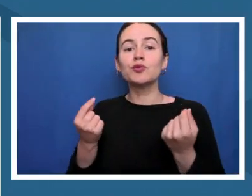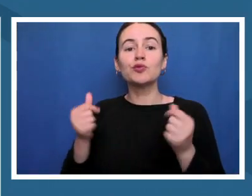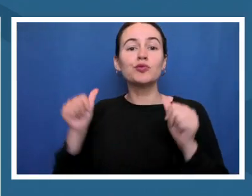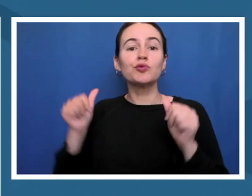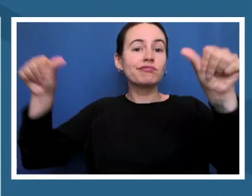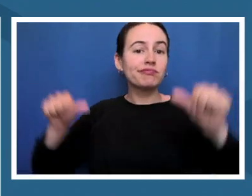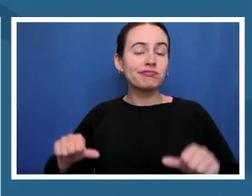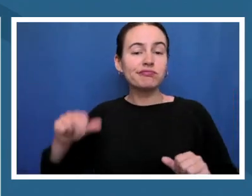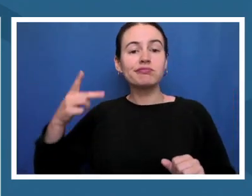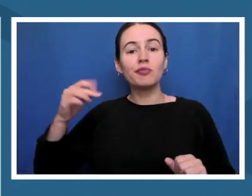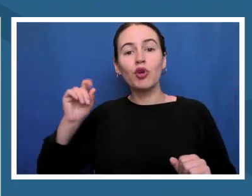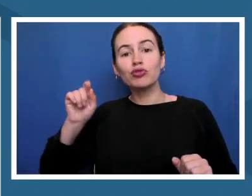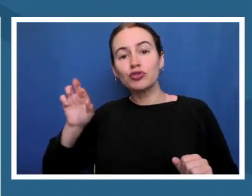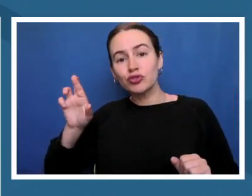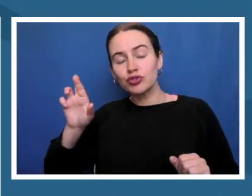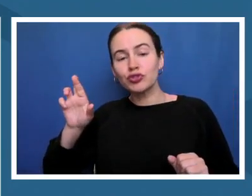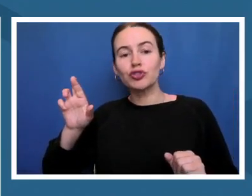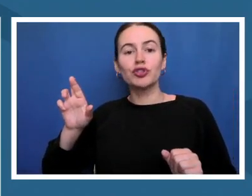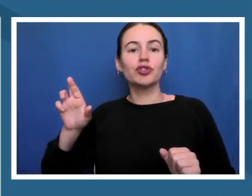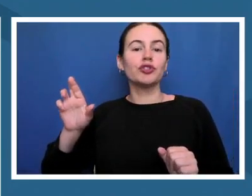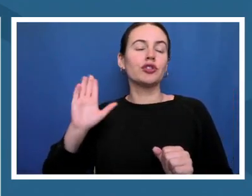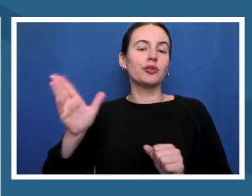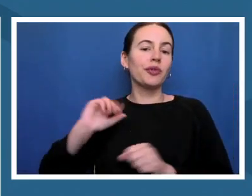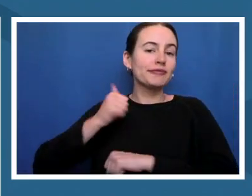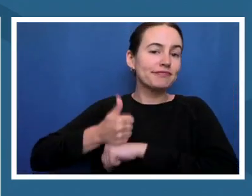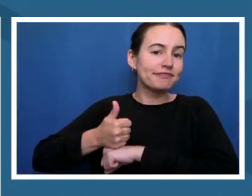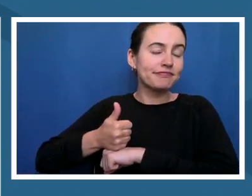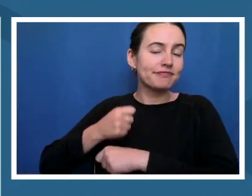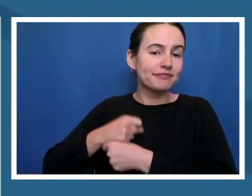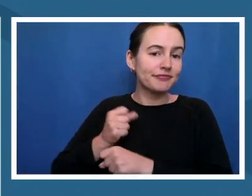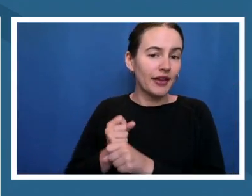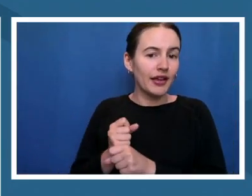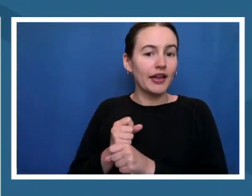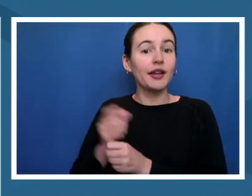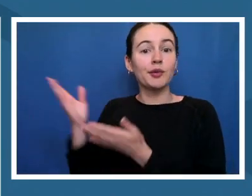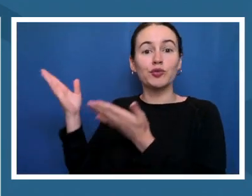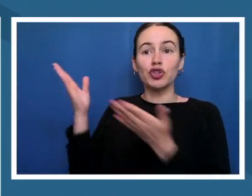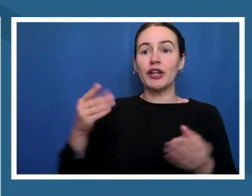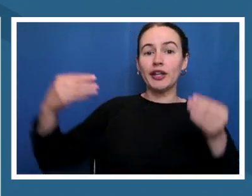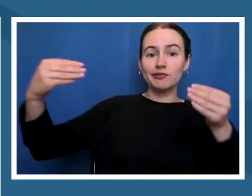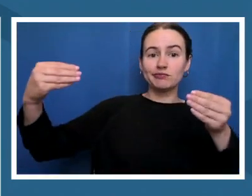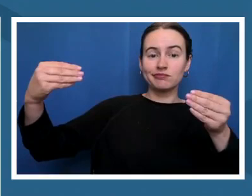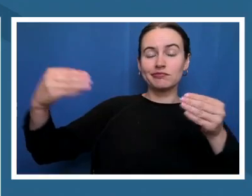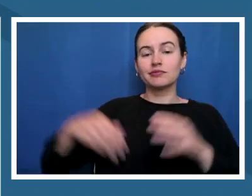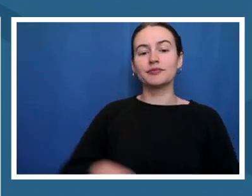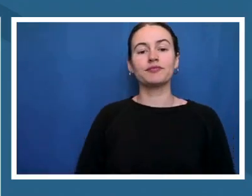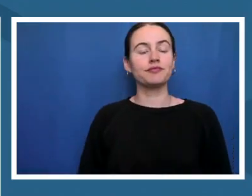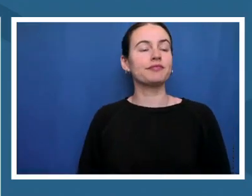and create posters as part of their project which they bring in you could